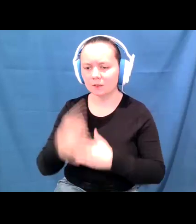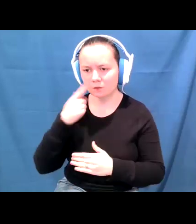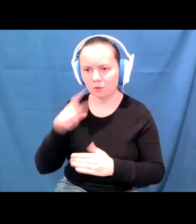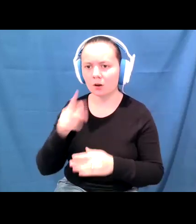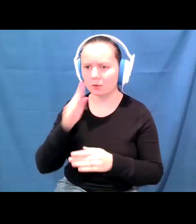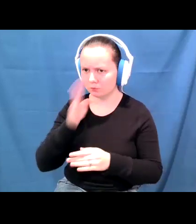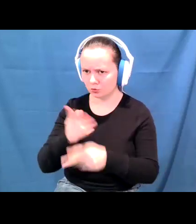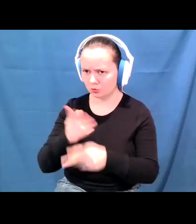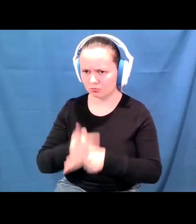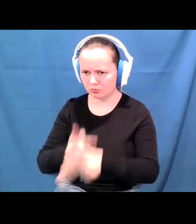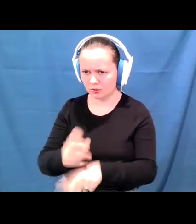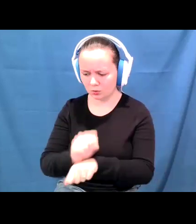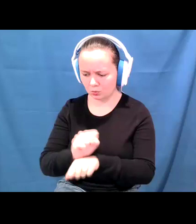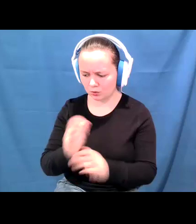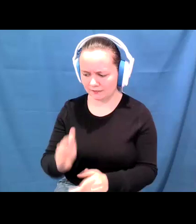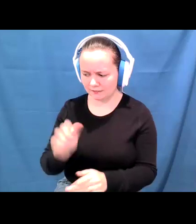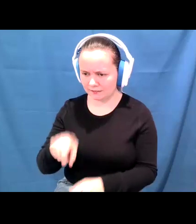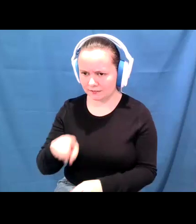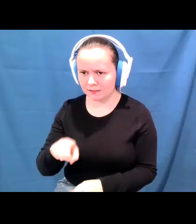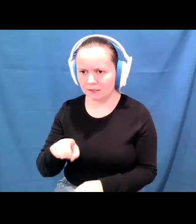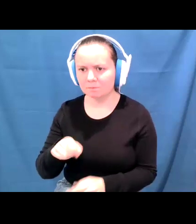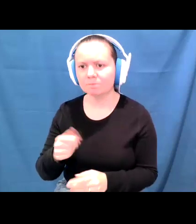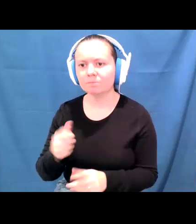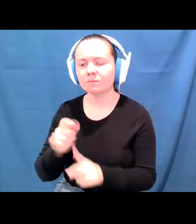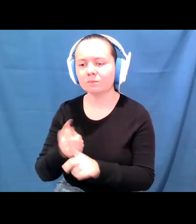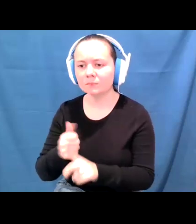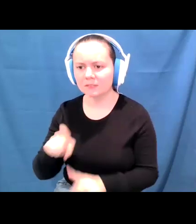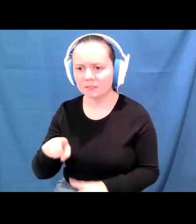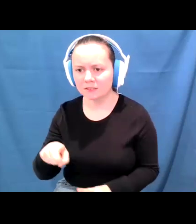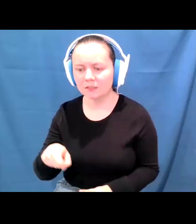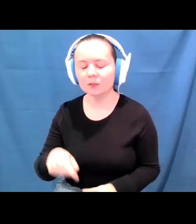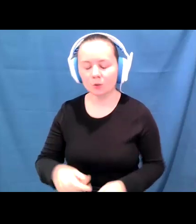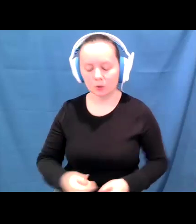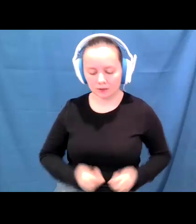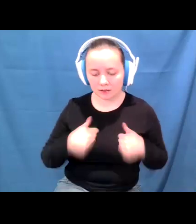they need to live, work, and thrive in their communities.